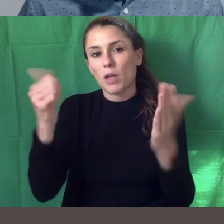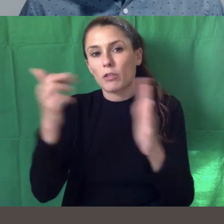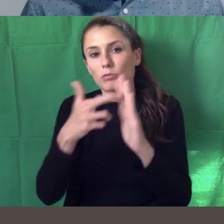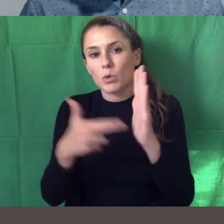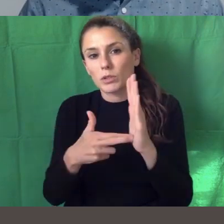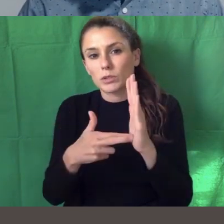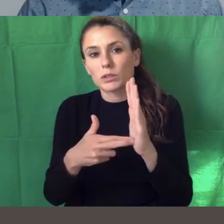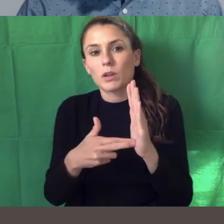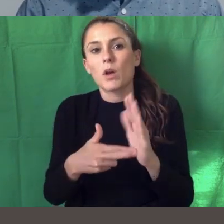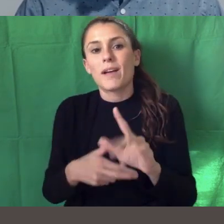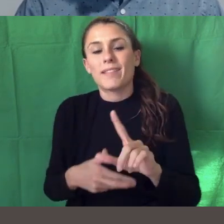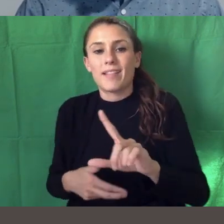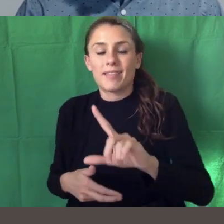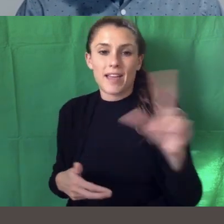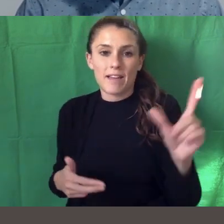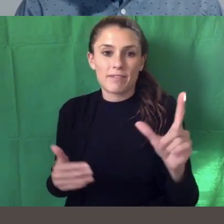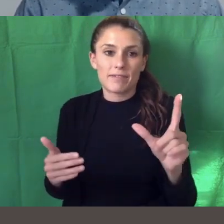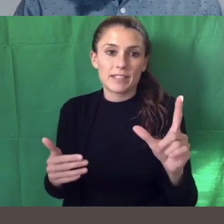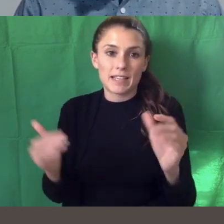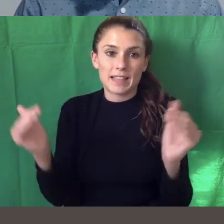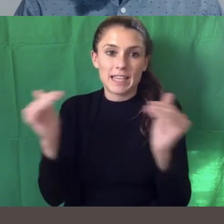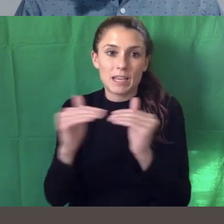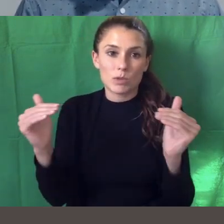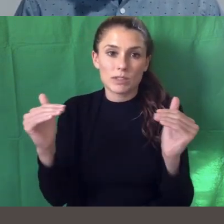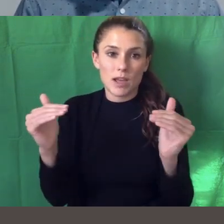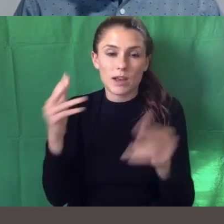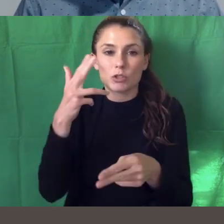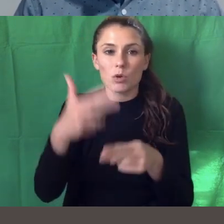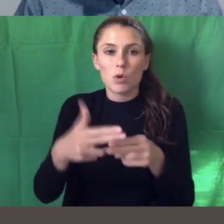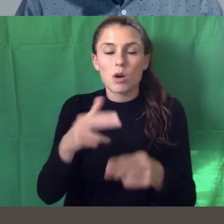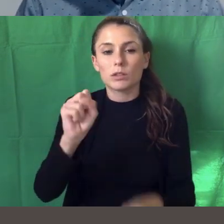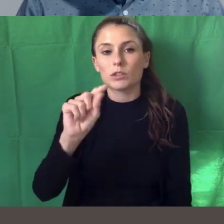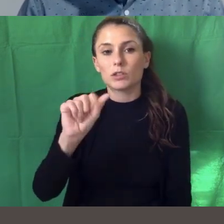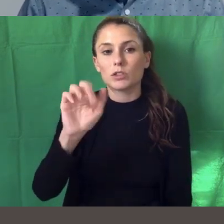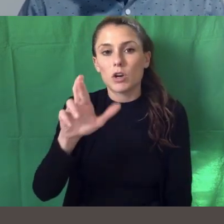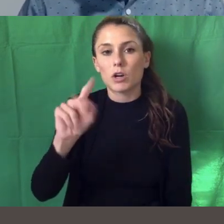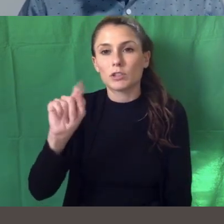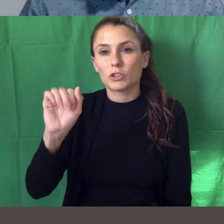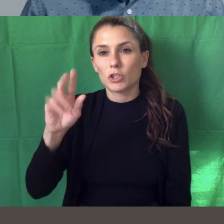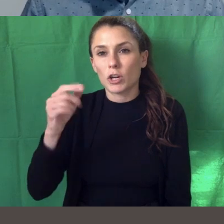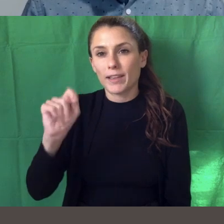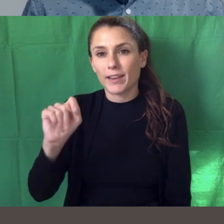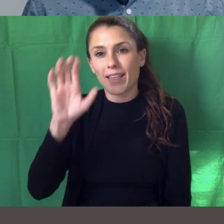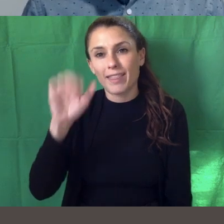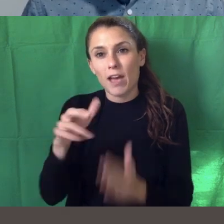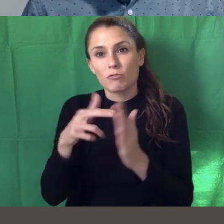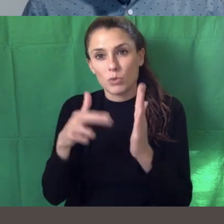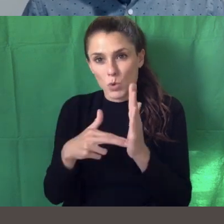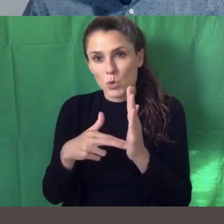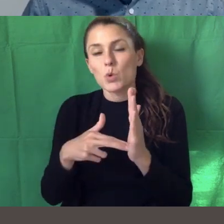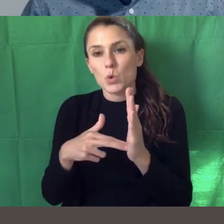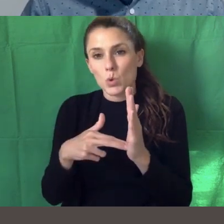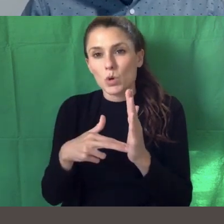Our left hand side of equal sign was something called a star targets, which is another rule. So we go and look up that rule.